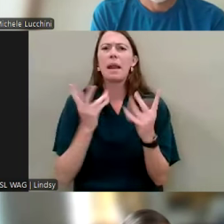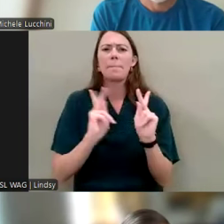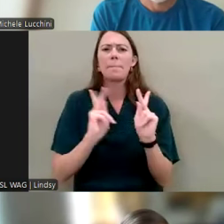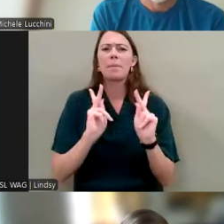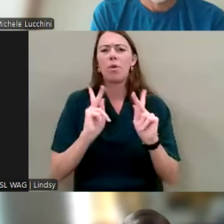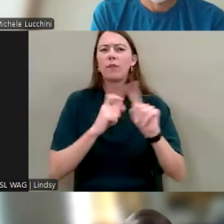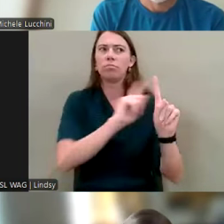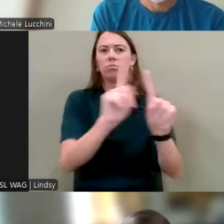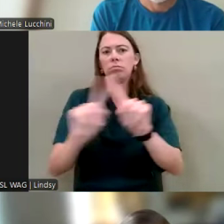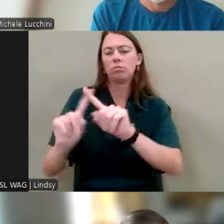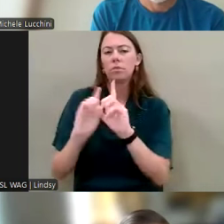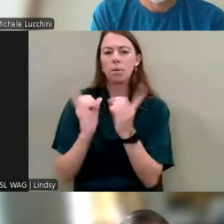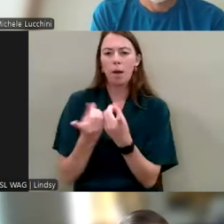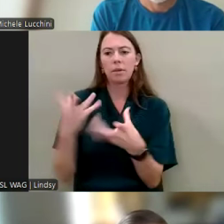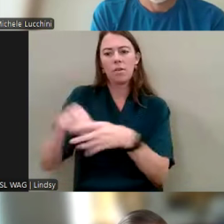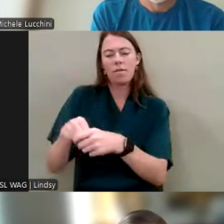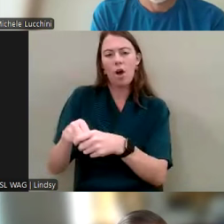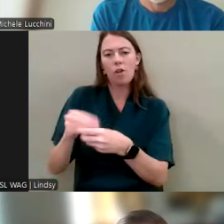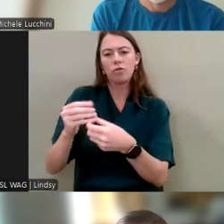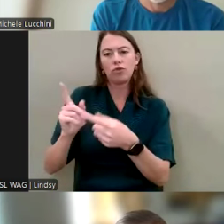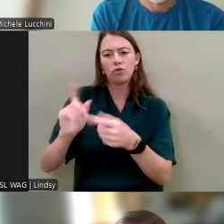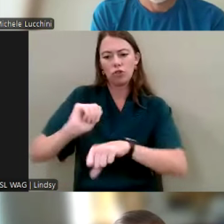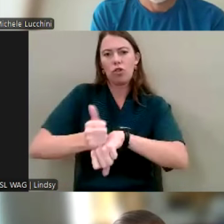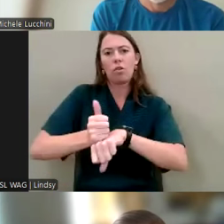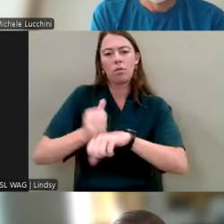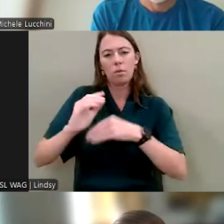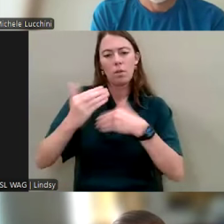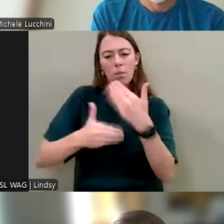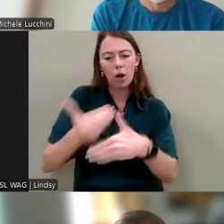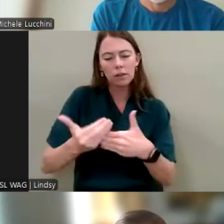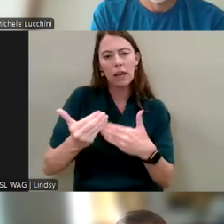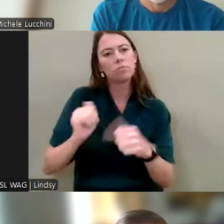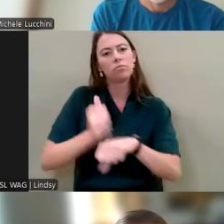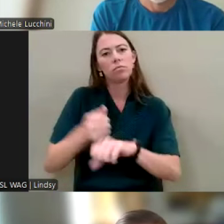you know, establish the processes, establish the policy around it.